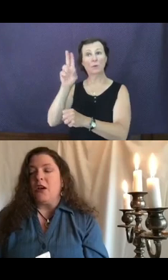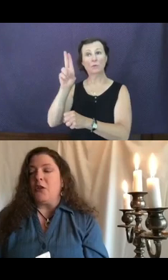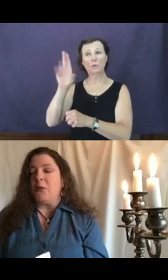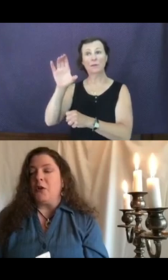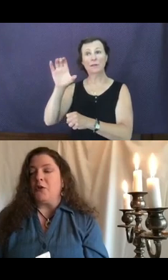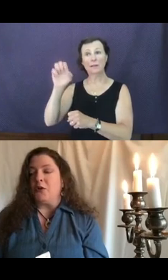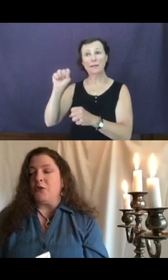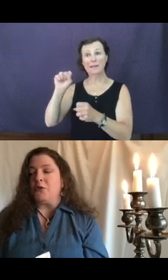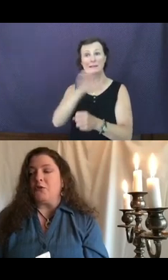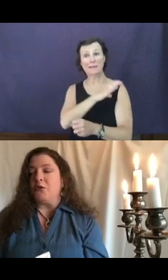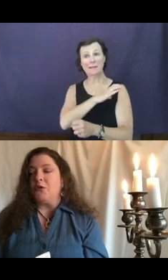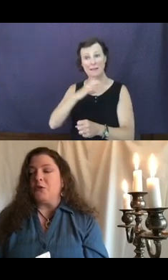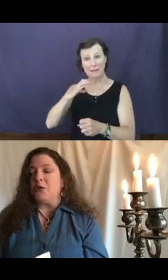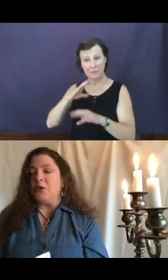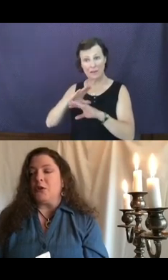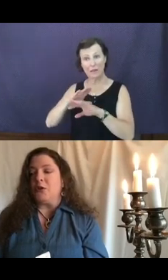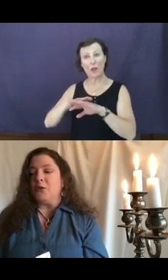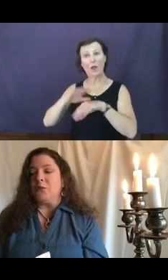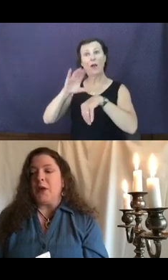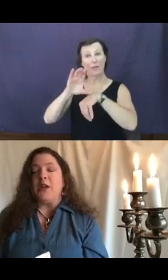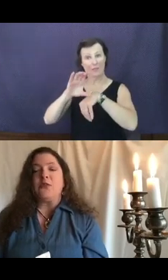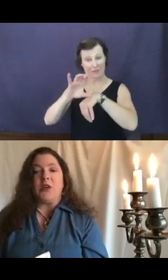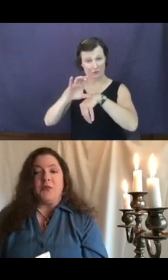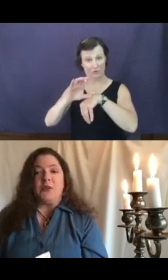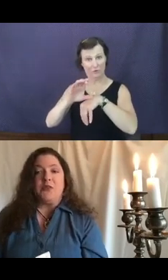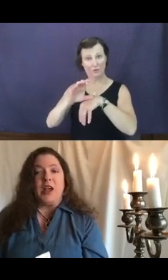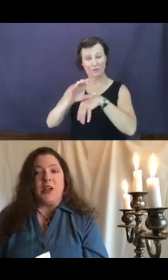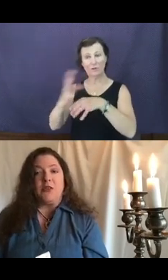partner church grew to include past travelers as well